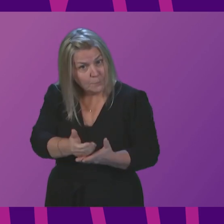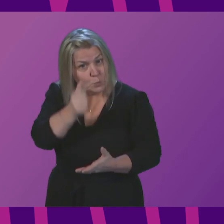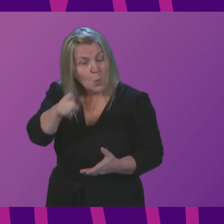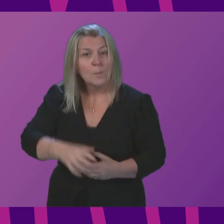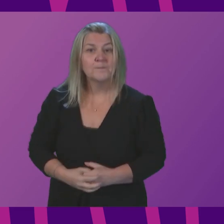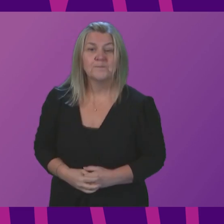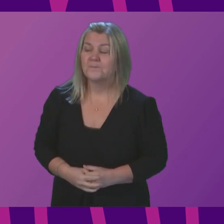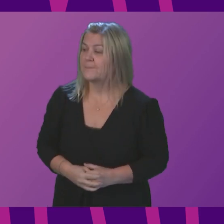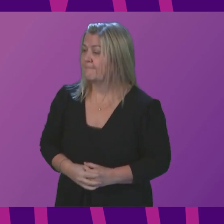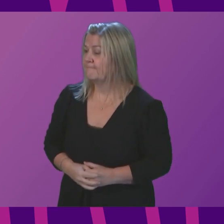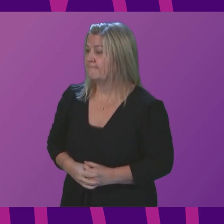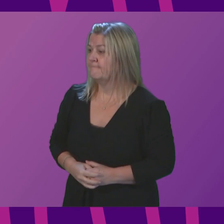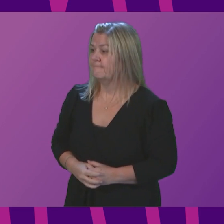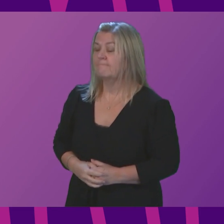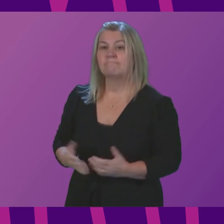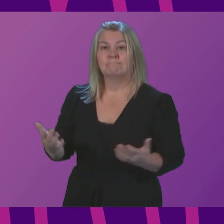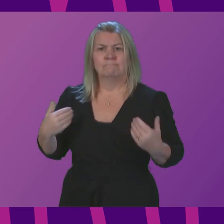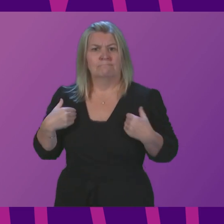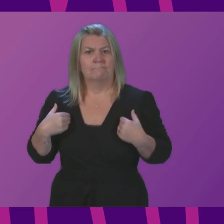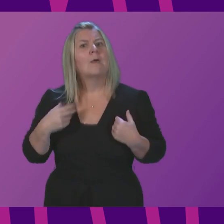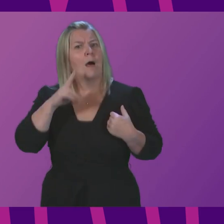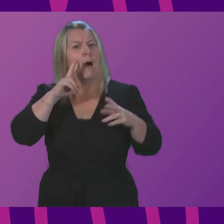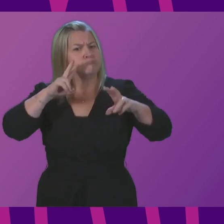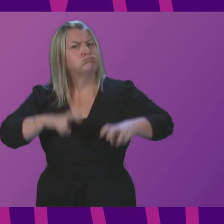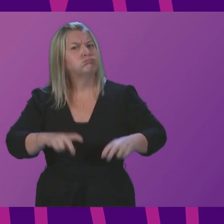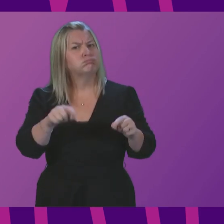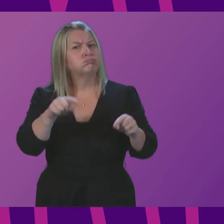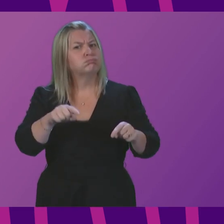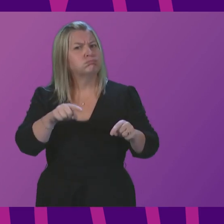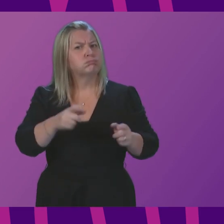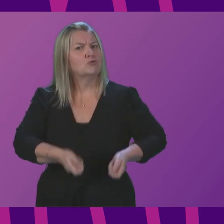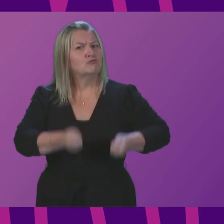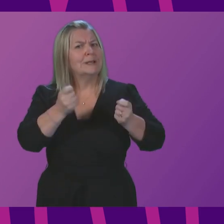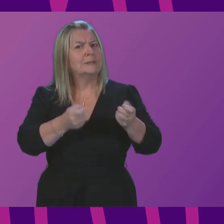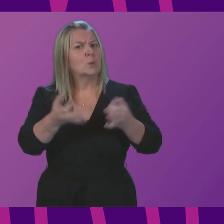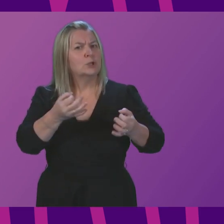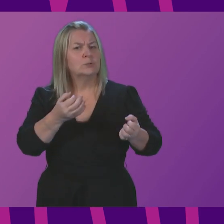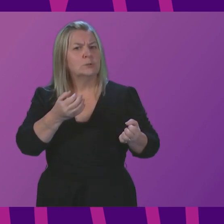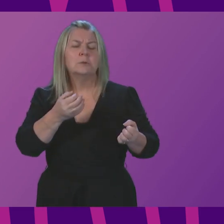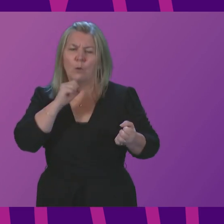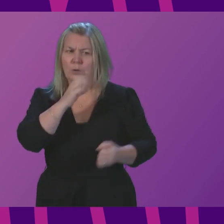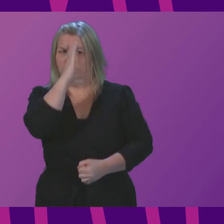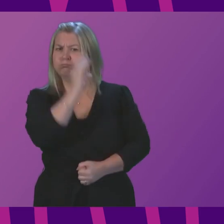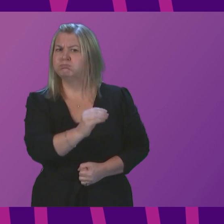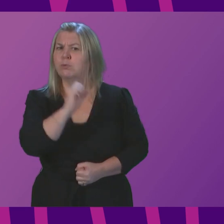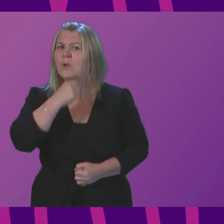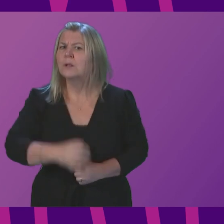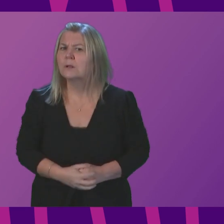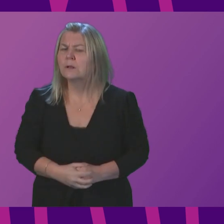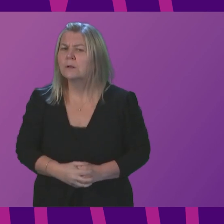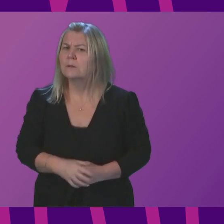I will look into that specific issue and I will come back to Anas Sarwar. Those are important